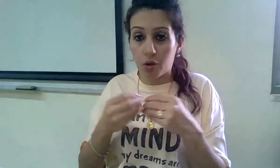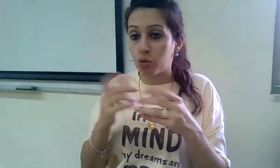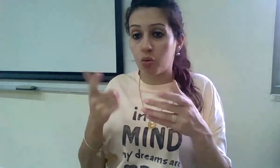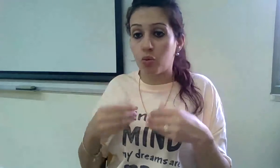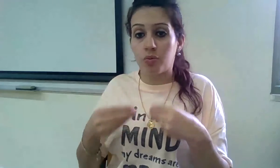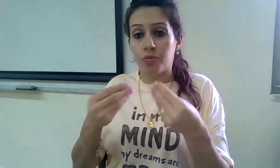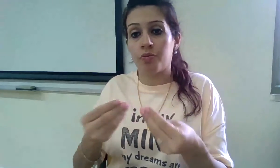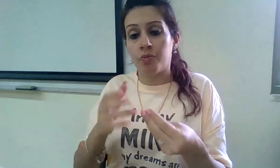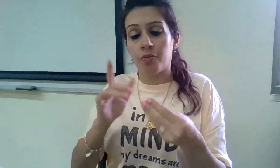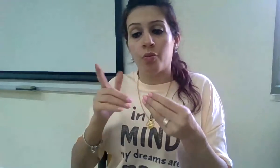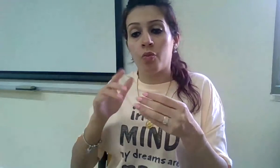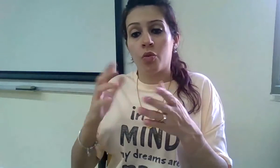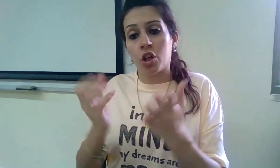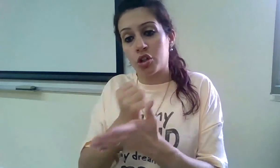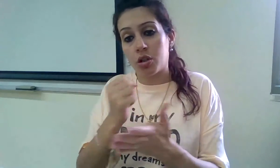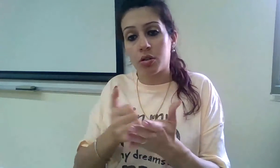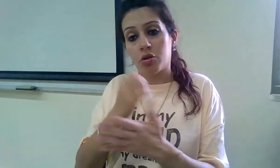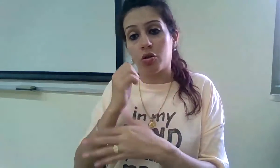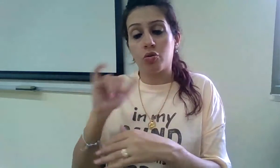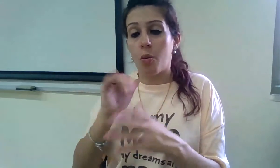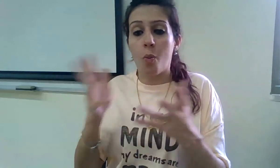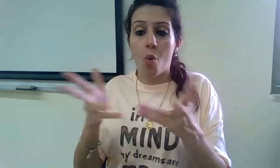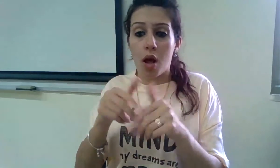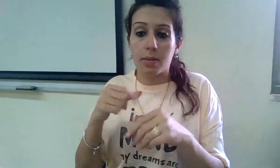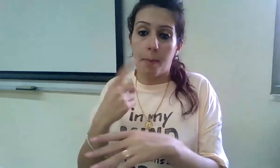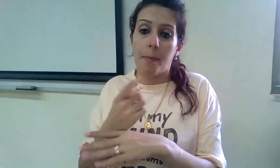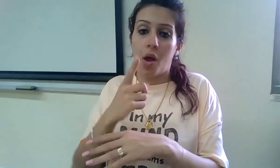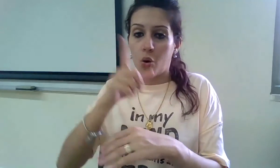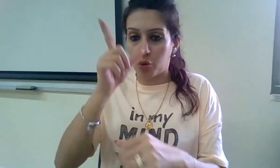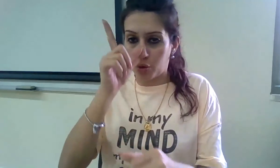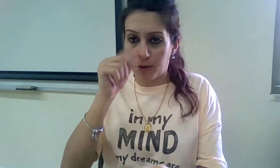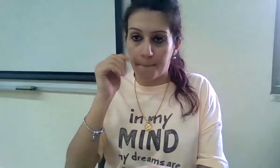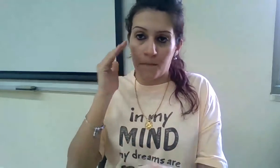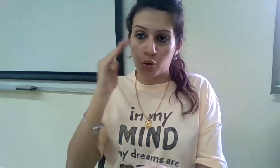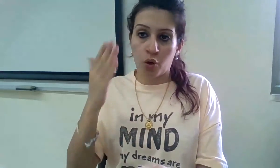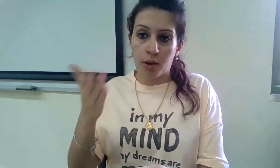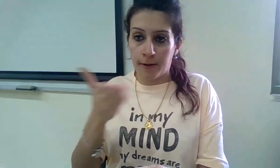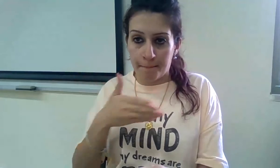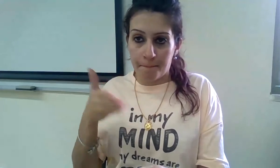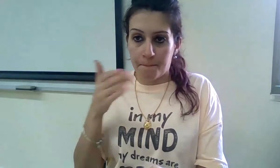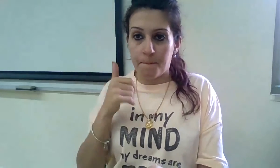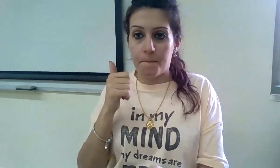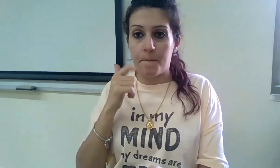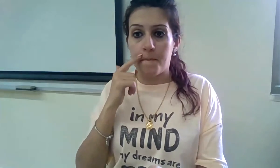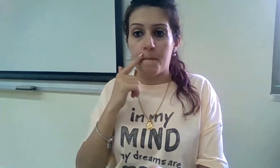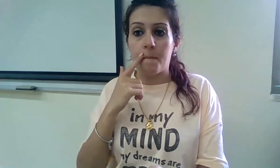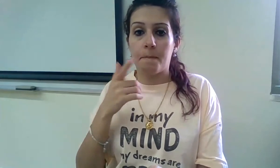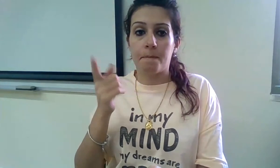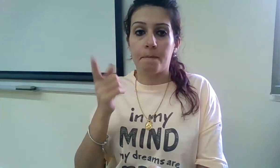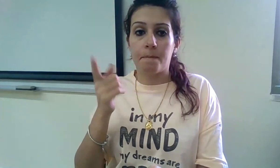right now, even though the different platforms. So that's one thing we do.